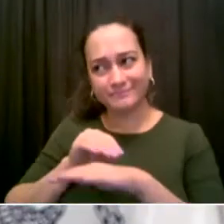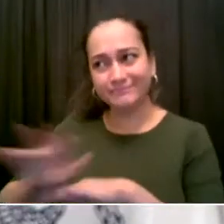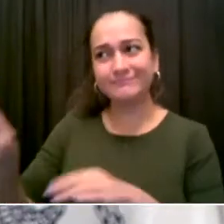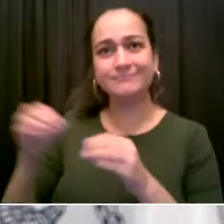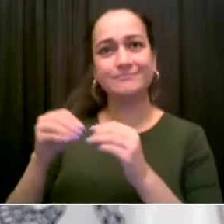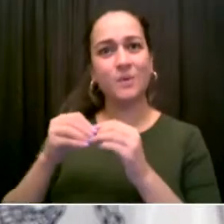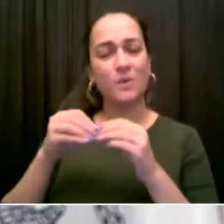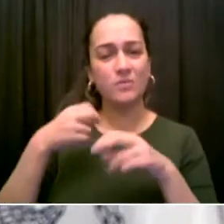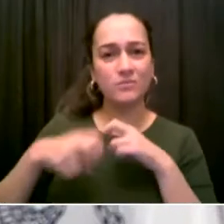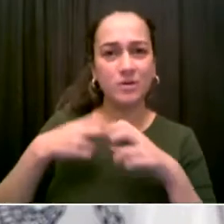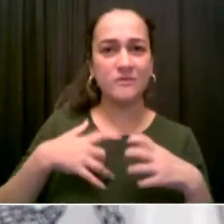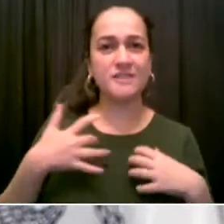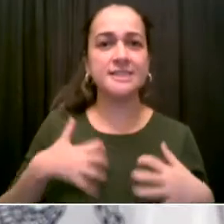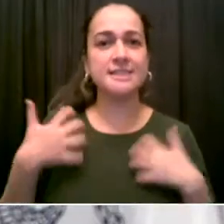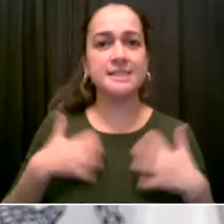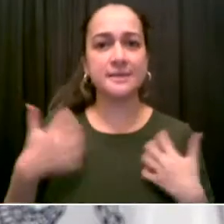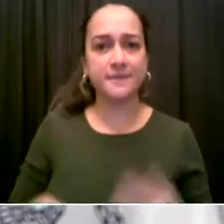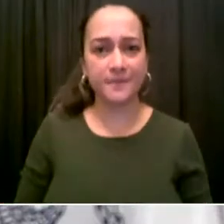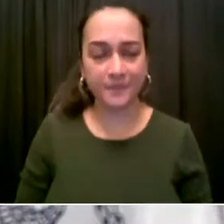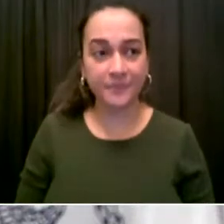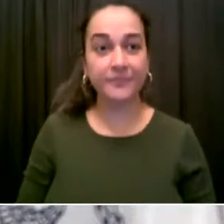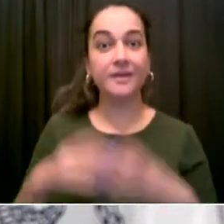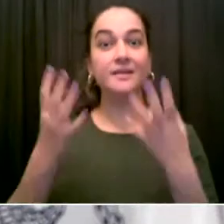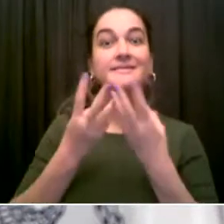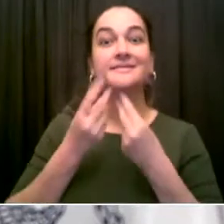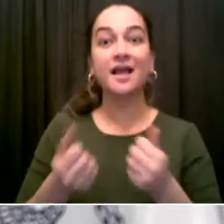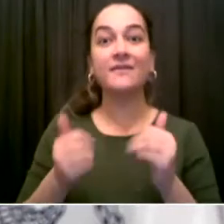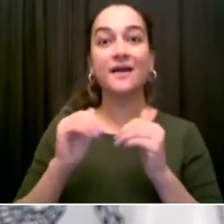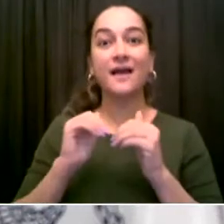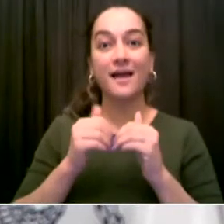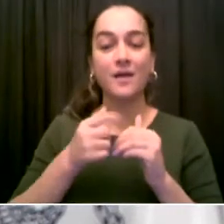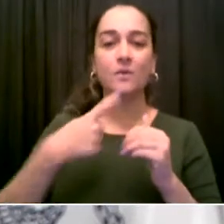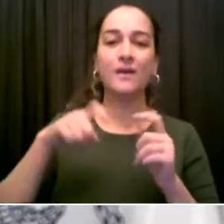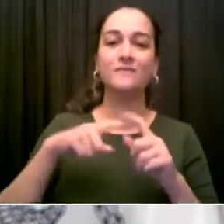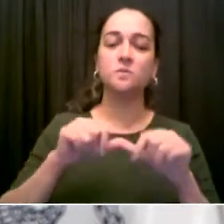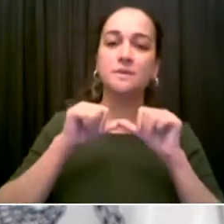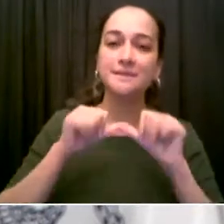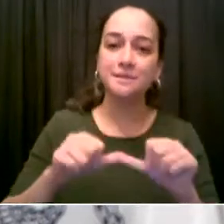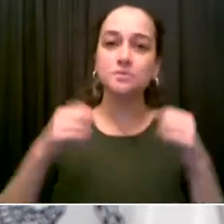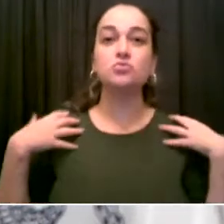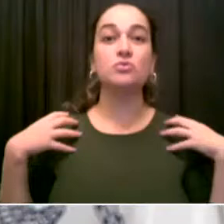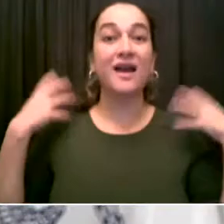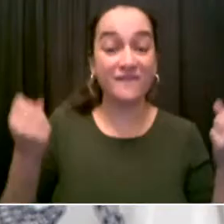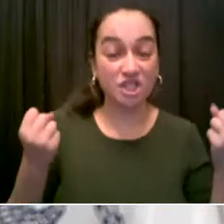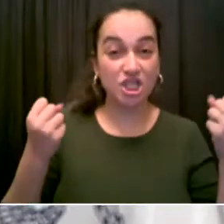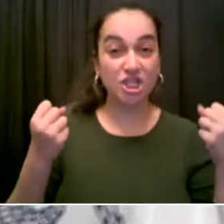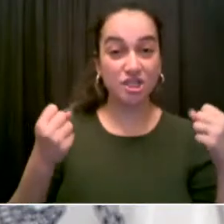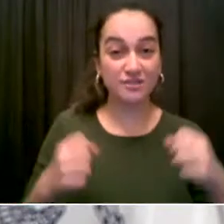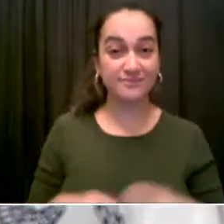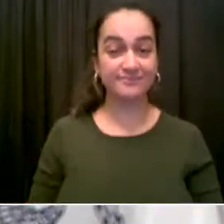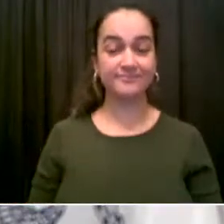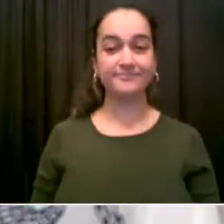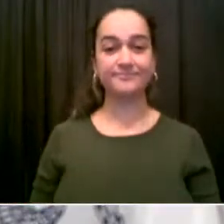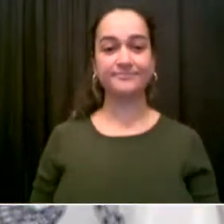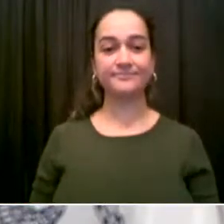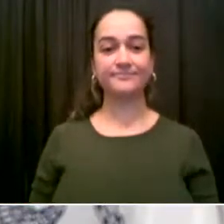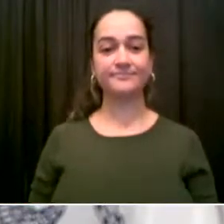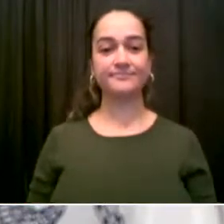THAT AROUND. THERE IS NO QUESTION THAT THERE IS A PROBLEM, BUT SOLUTIONS ARE EIBNG PUT INTO PLACE. LIKE I SAID, ONE OF THE BIGGEST THINGS TO CHANGE